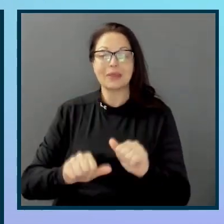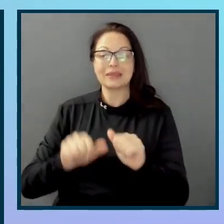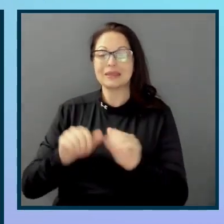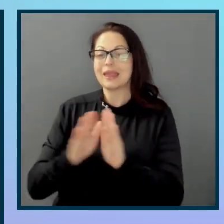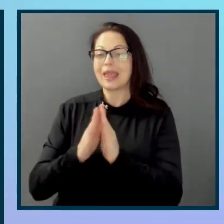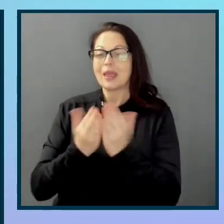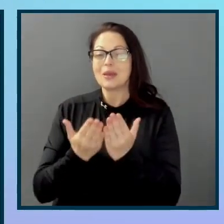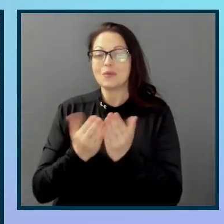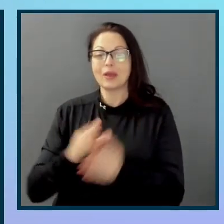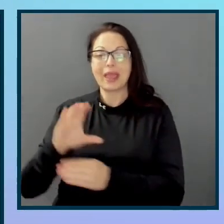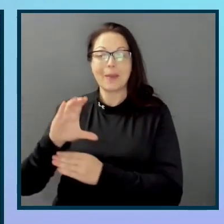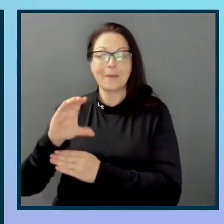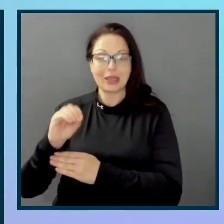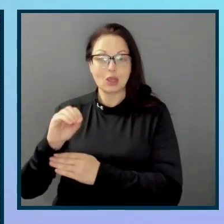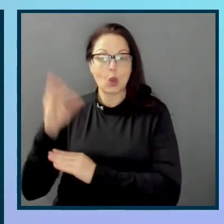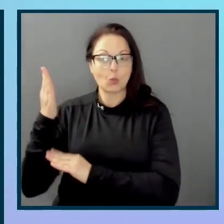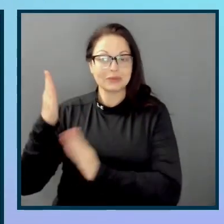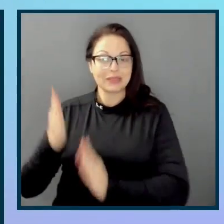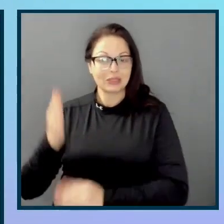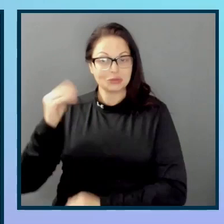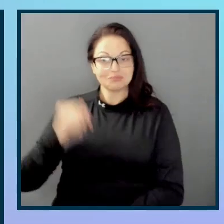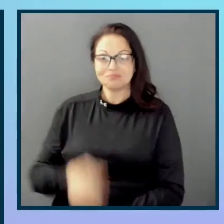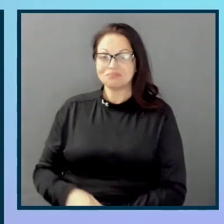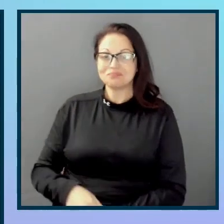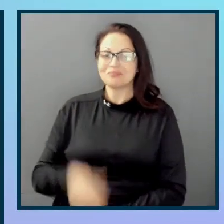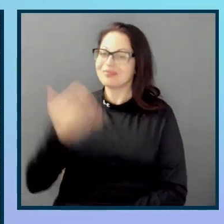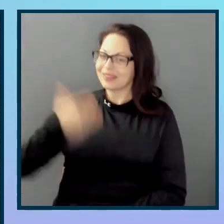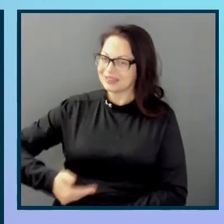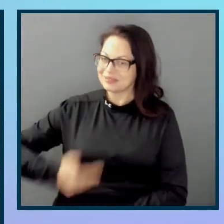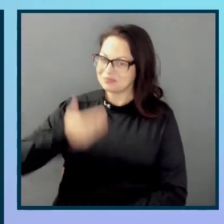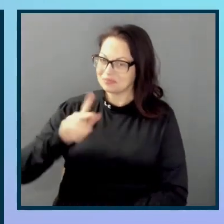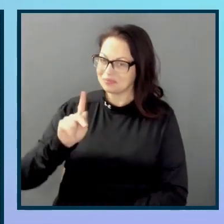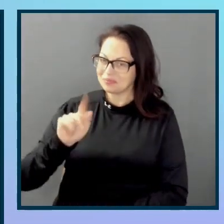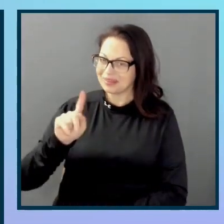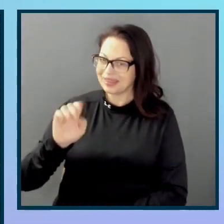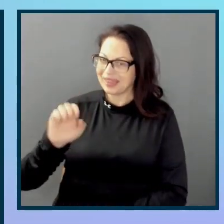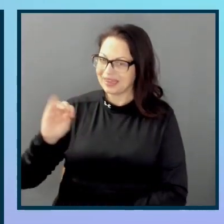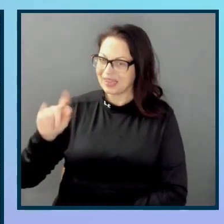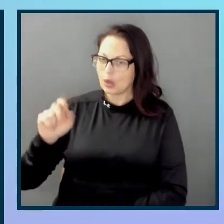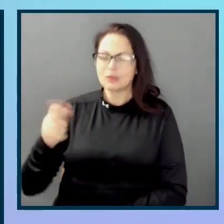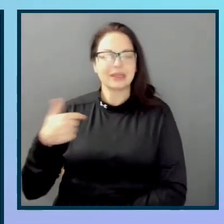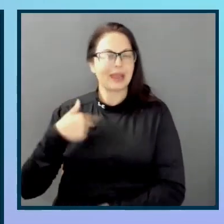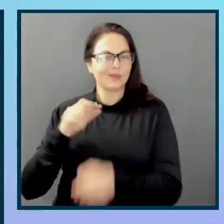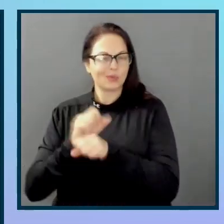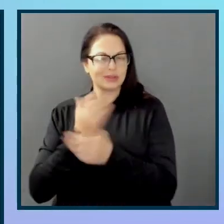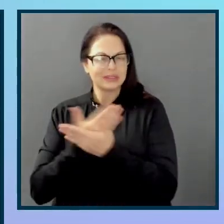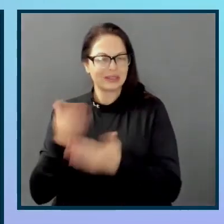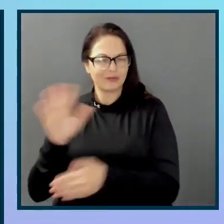Hello, everyone. I'm Katie Olson. I've been Deque for about four years now.